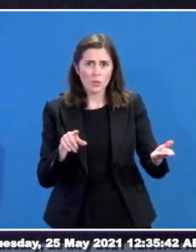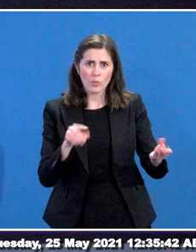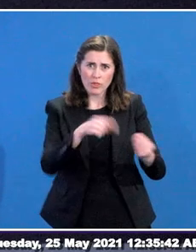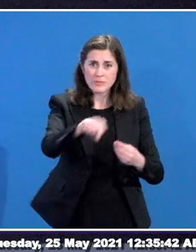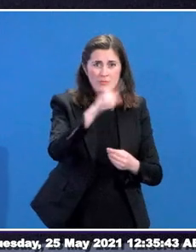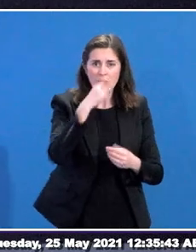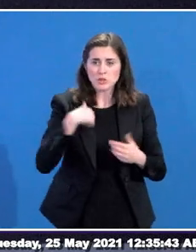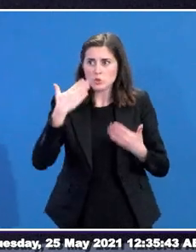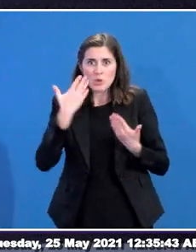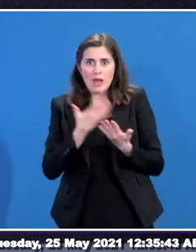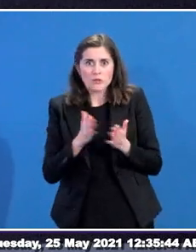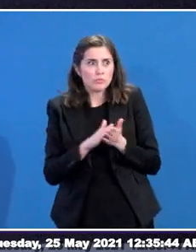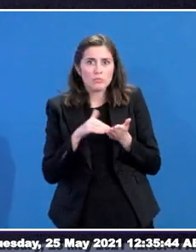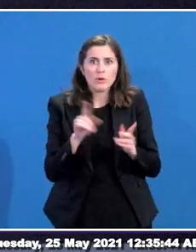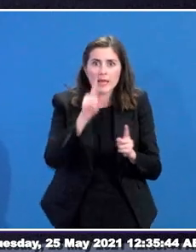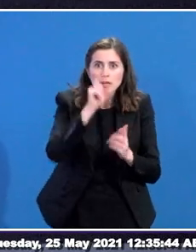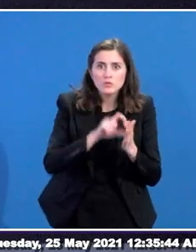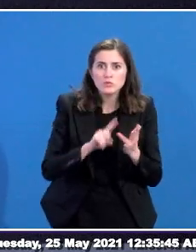I'm helpless.